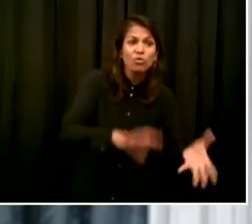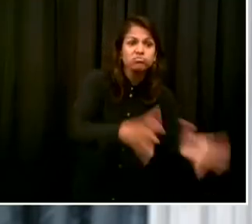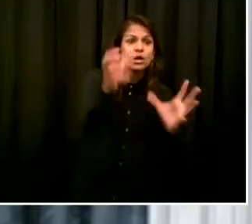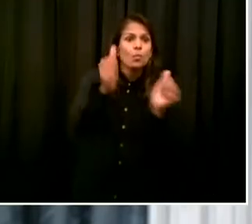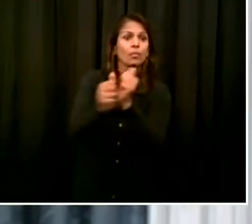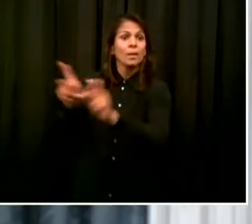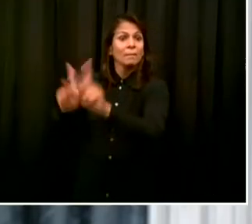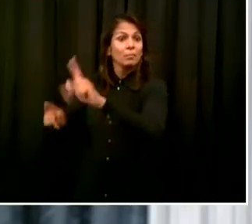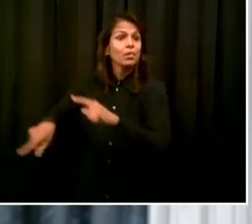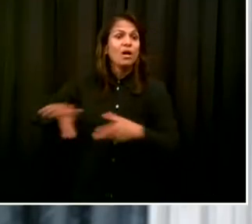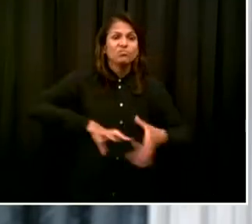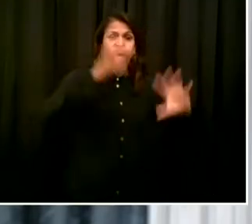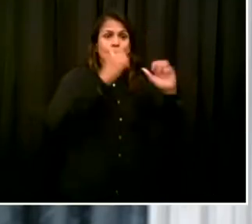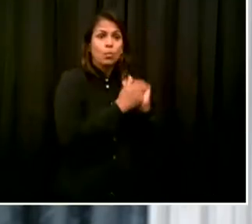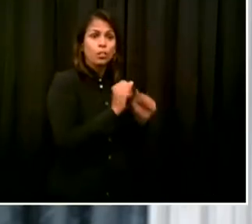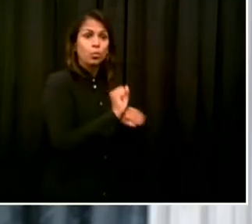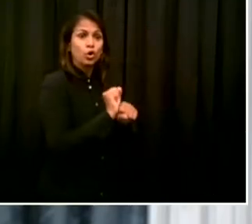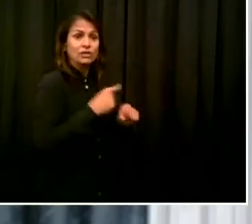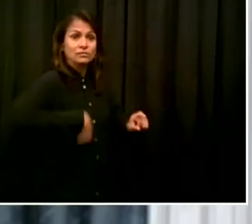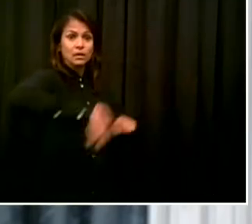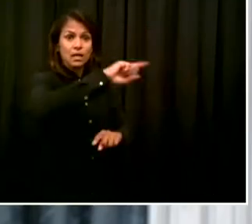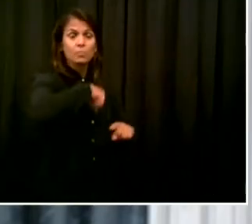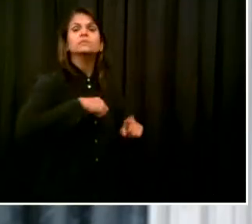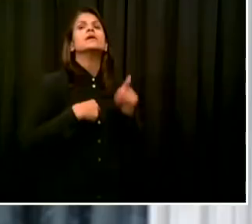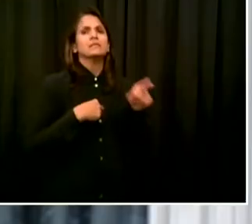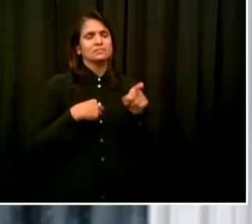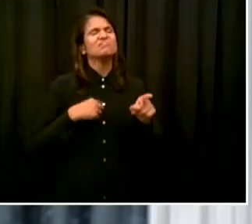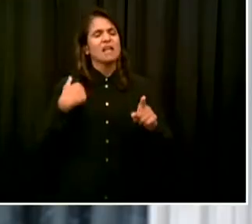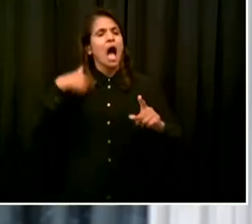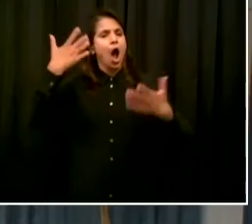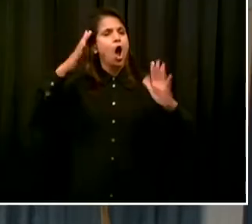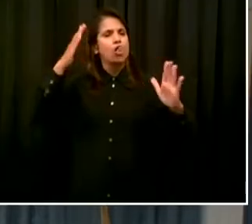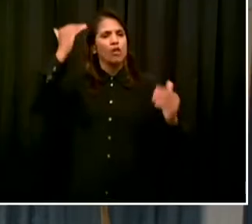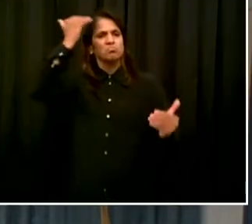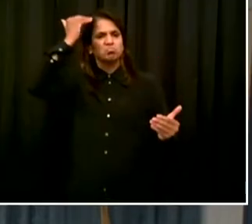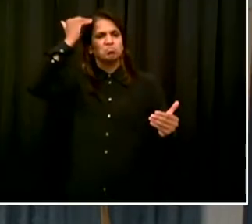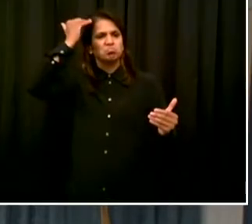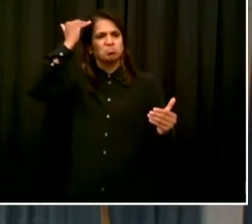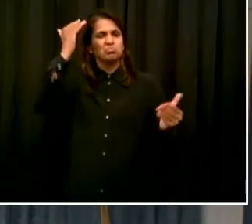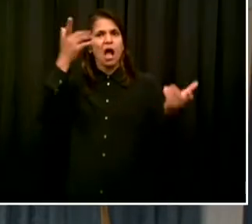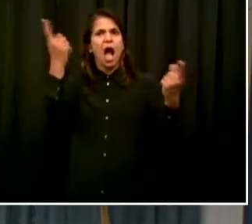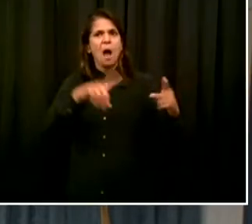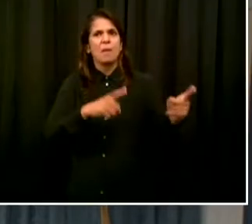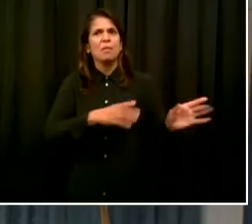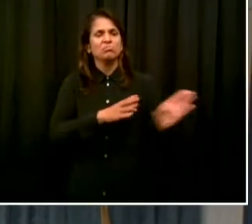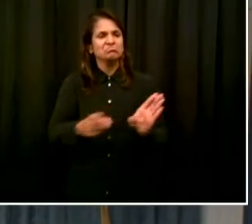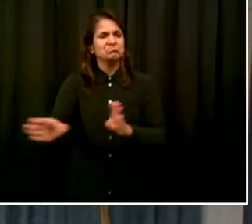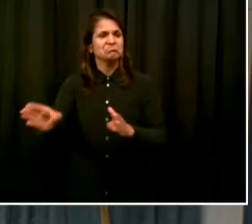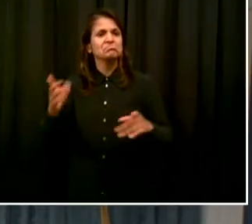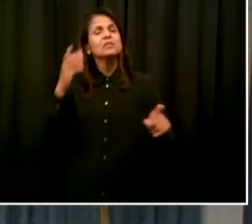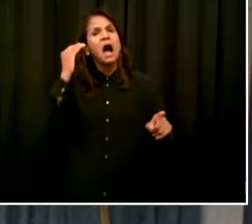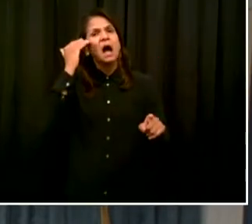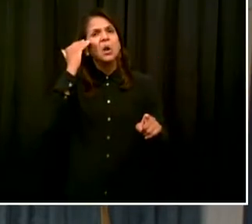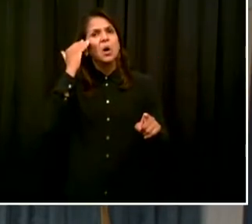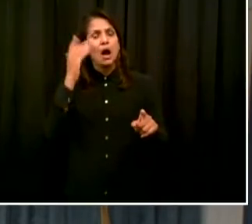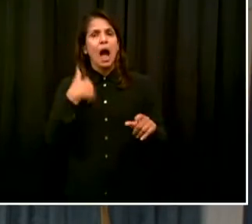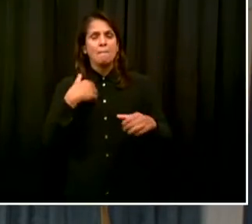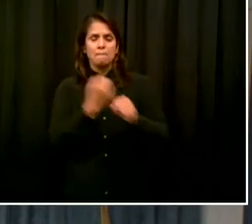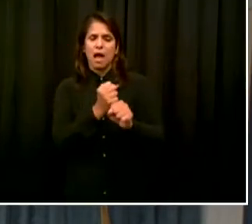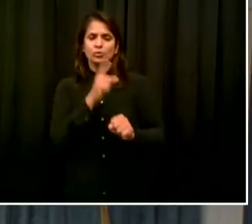SHOULDN'T HAPPEN WHEN THOSE INCIDENTS HAPPEN, WE WANT TO HAVE A ROADMAP WHERE BOTH OUR EMPLOYEES AS WELL AS THE PUBLIC KNOWS WHAT TO EXPECT.